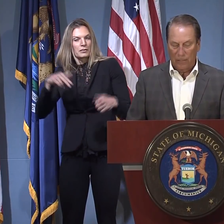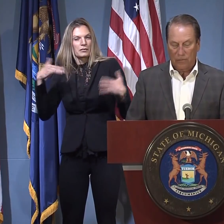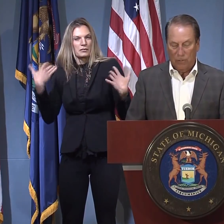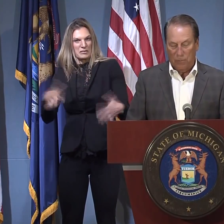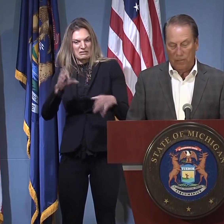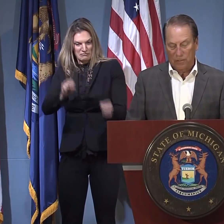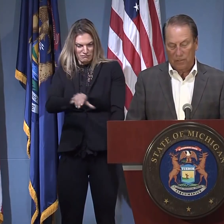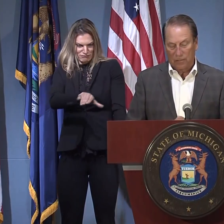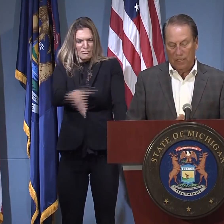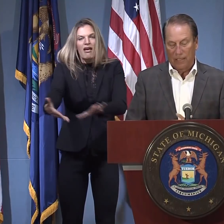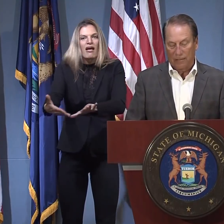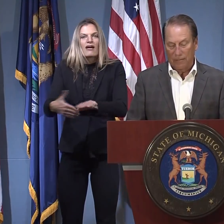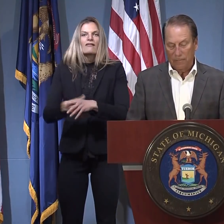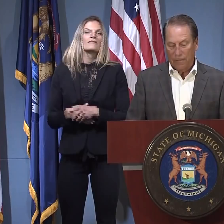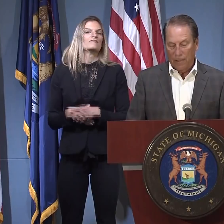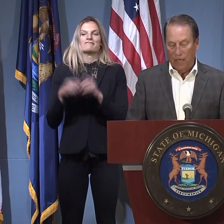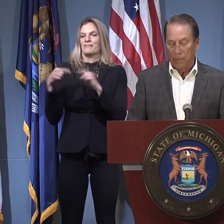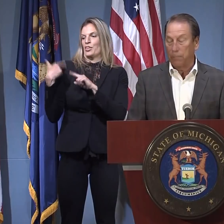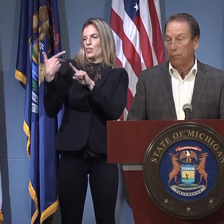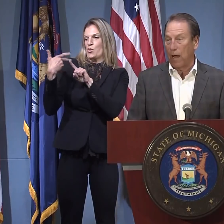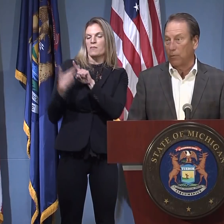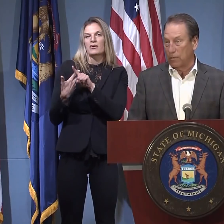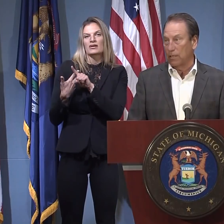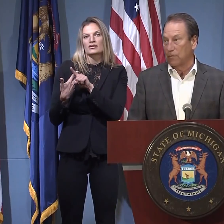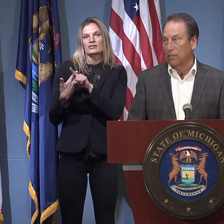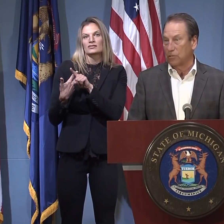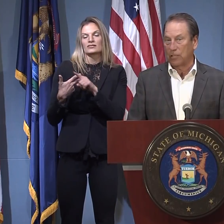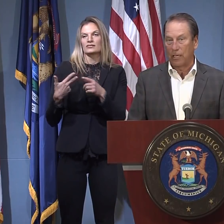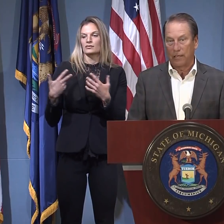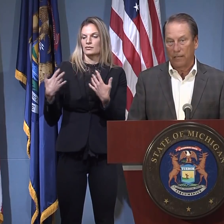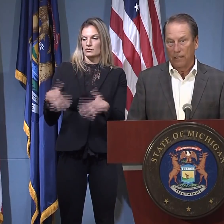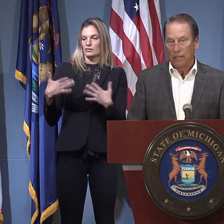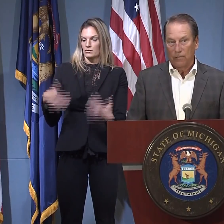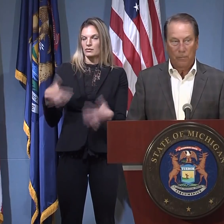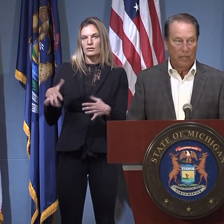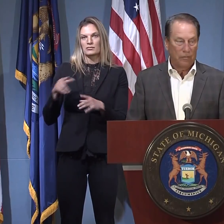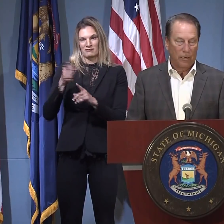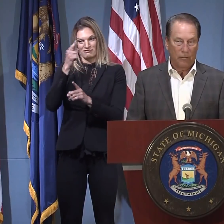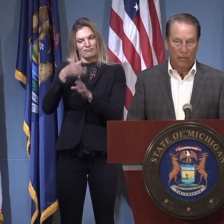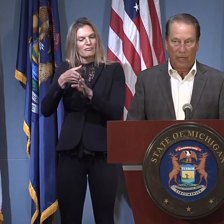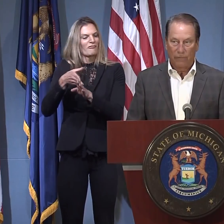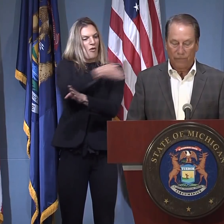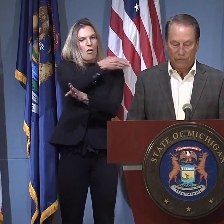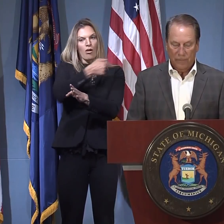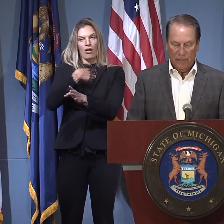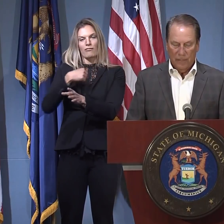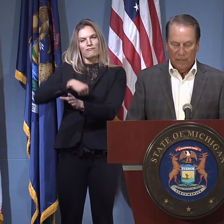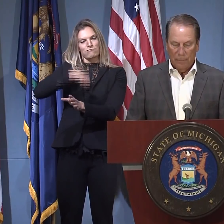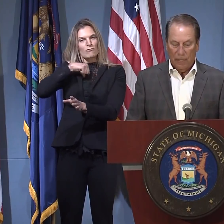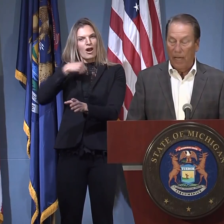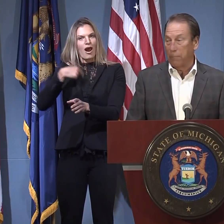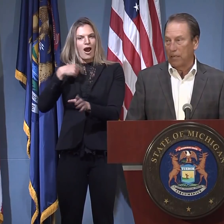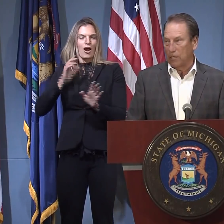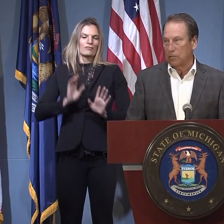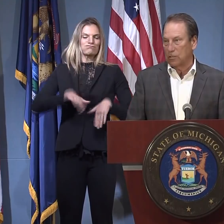FEW MONS, THIS COMMON OPPONENT, IS A DEADLY OPPONENT, AND OUTSIDE OF THIS THREE MONTHS